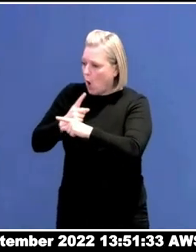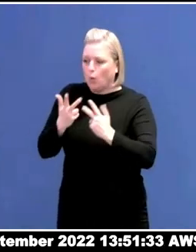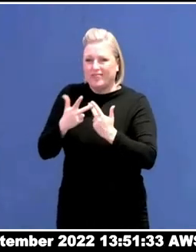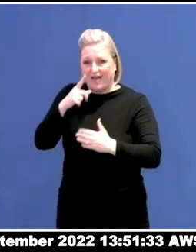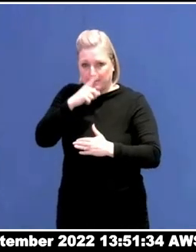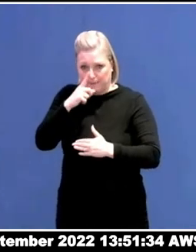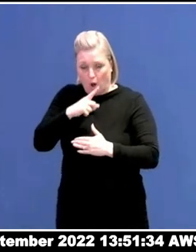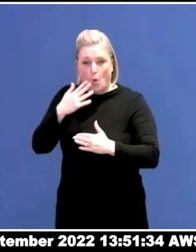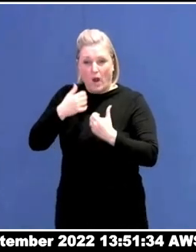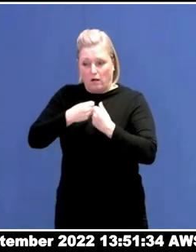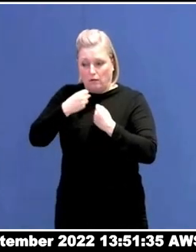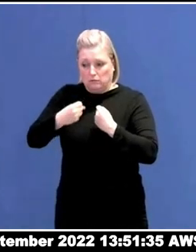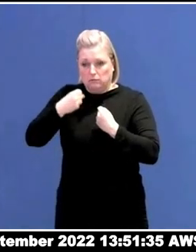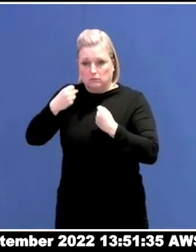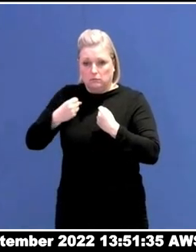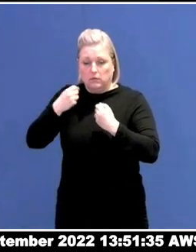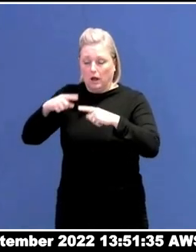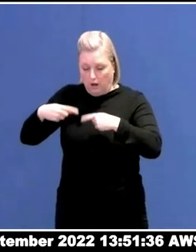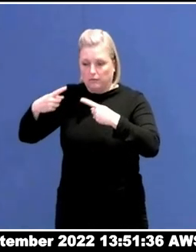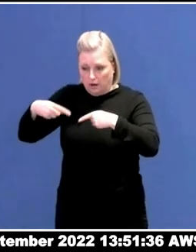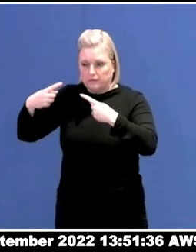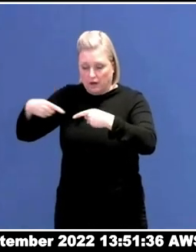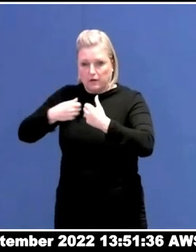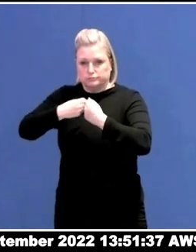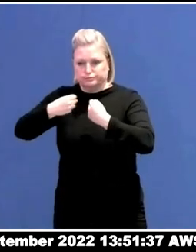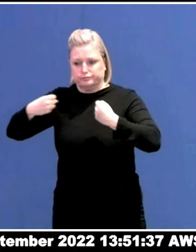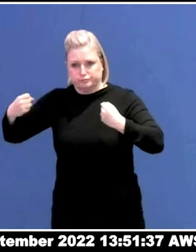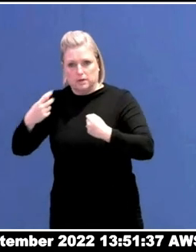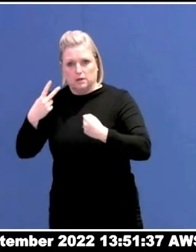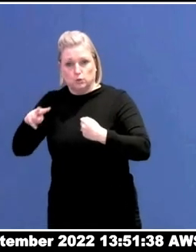So, what we are calling for is for state and territory governments to ban the practice on